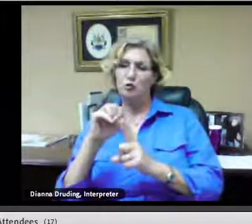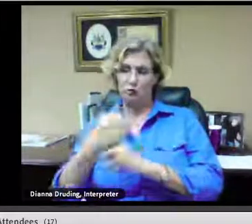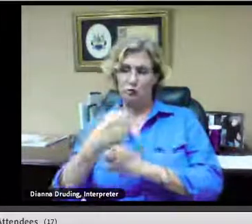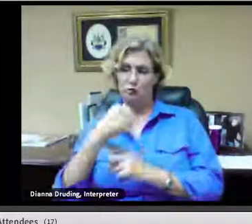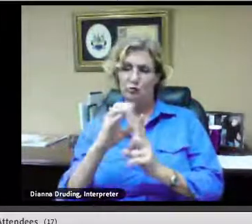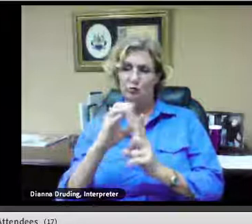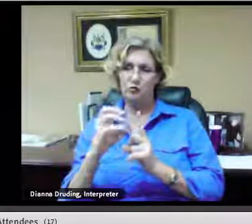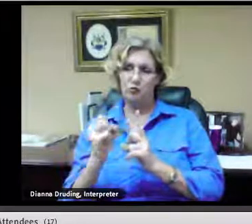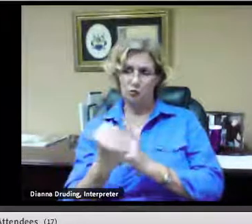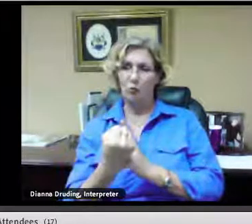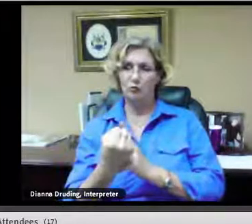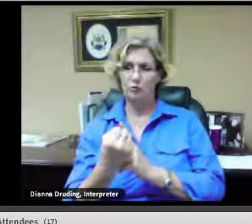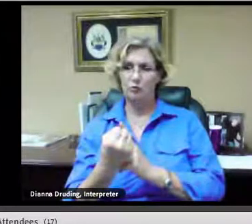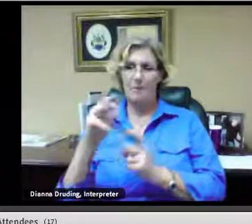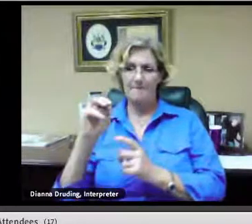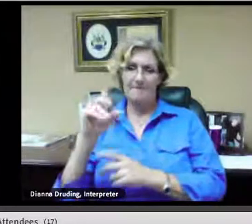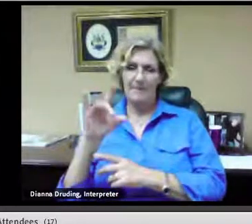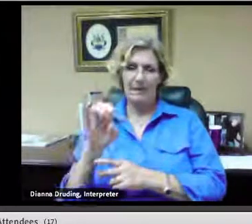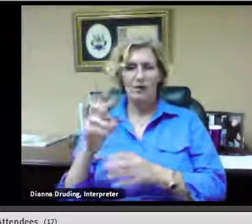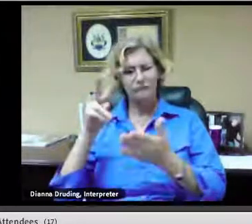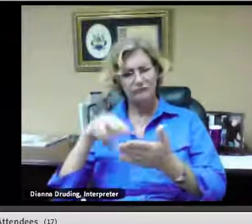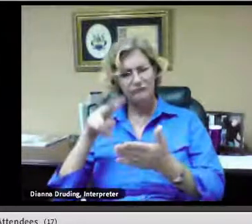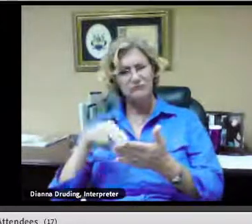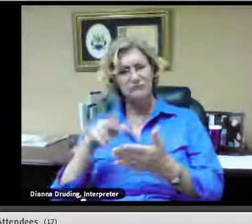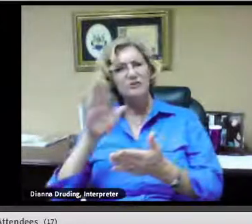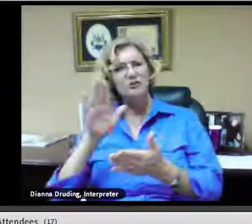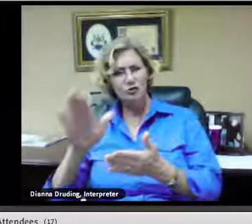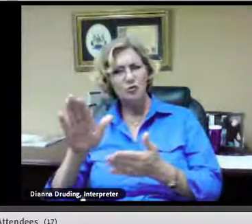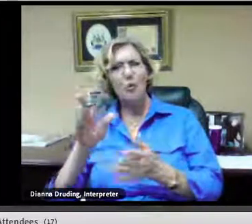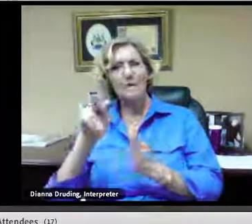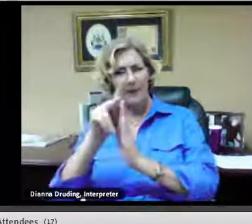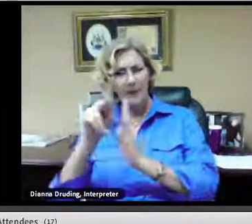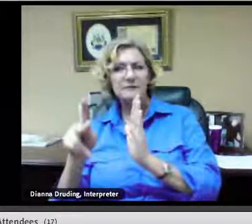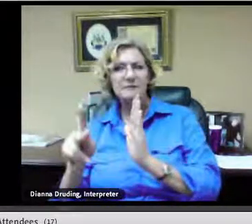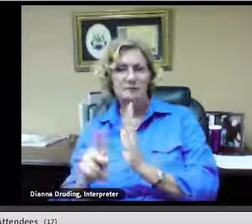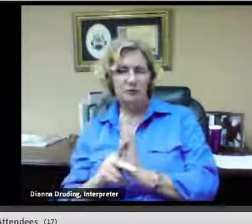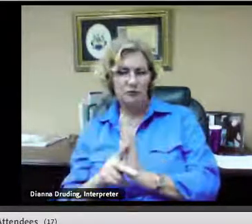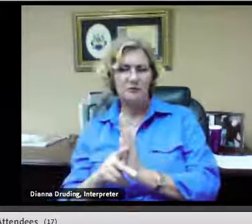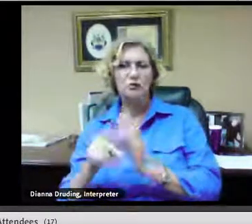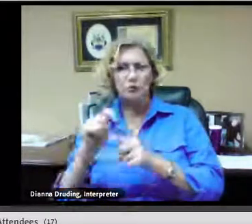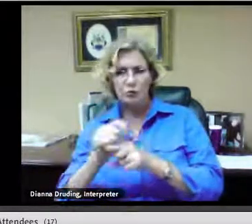overall culture, training, information, and I think that you can see pretty quickly,